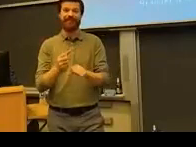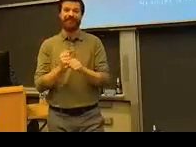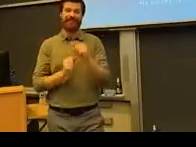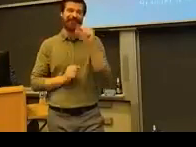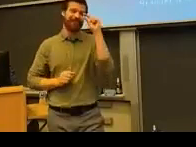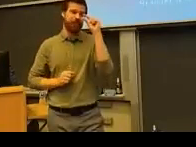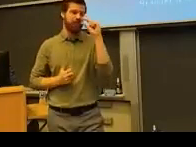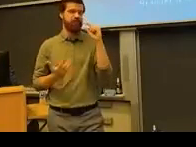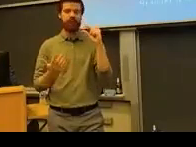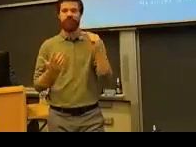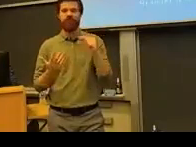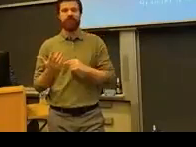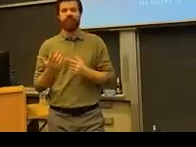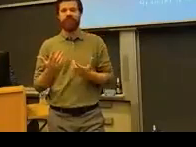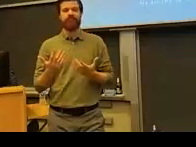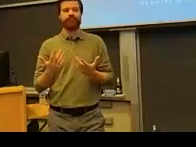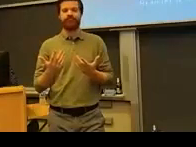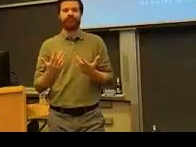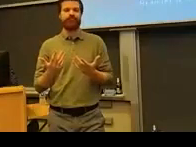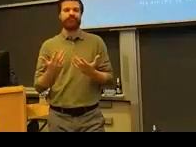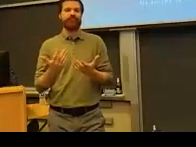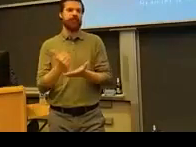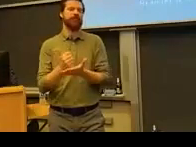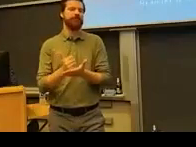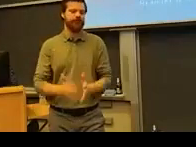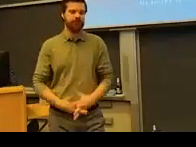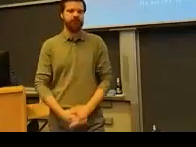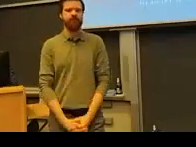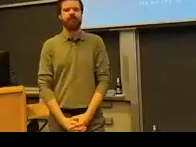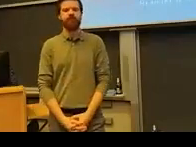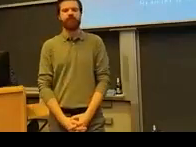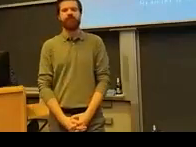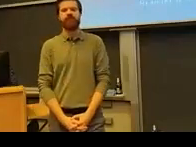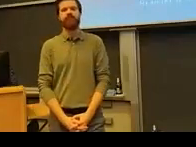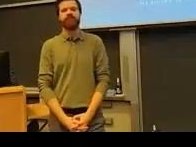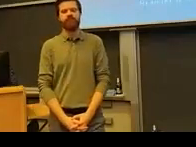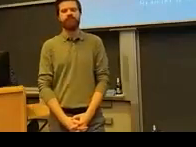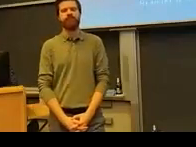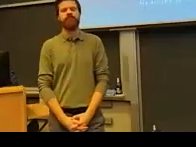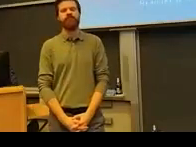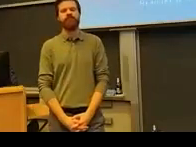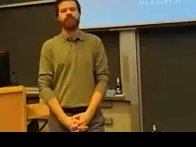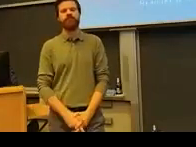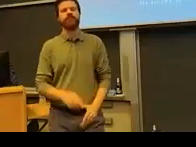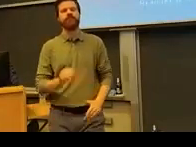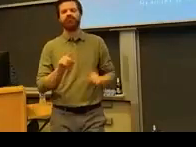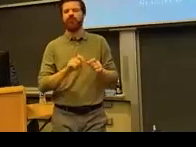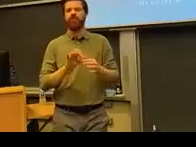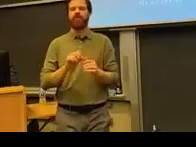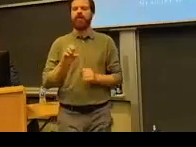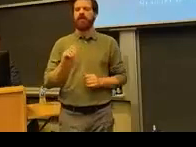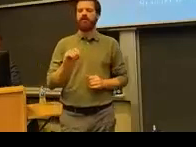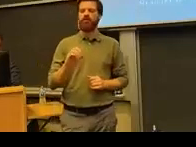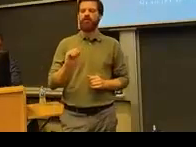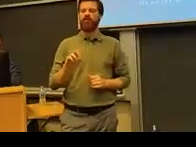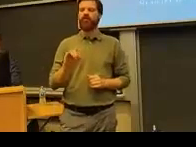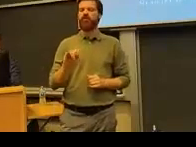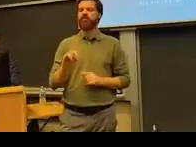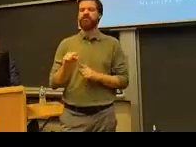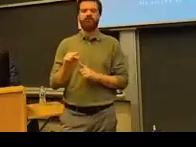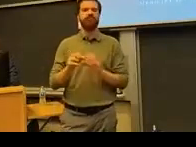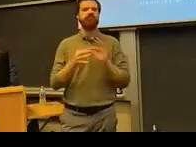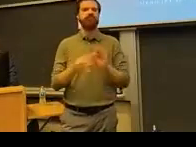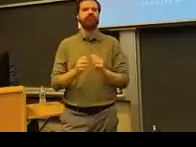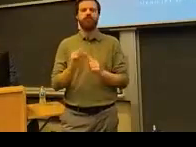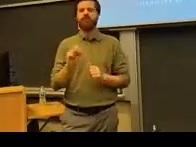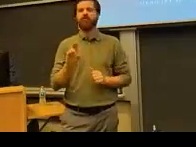um this is from a study of again surveys of endocarditis related to substance use